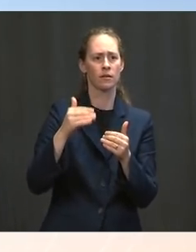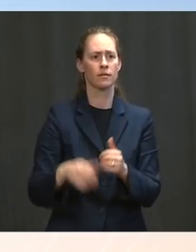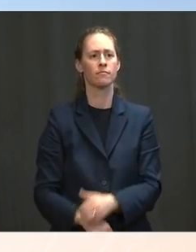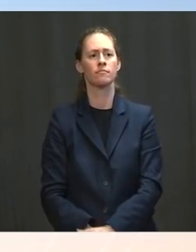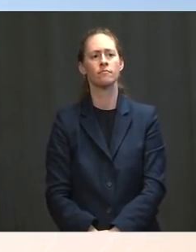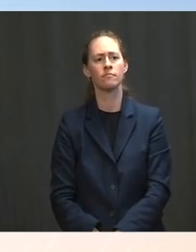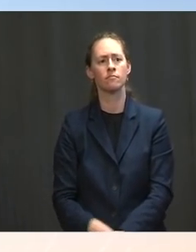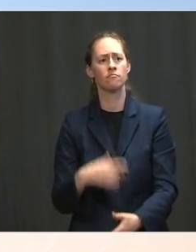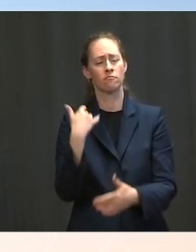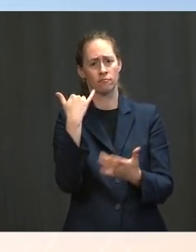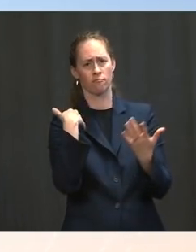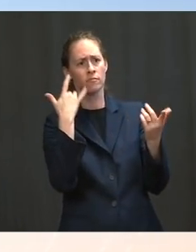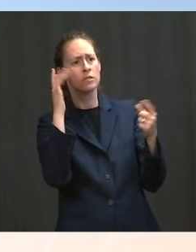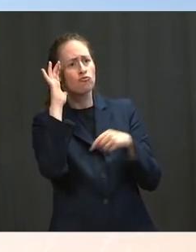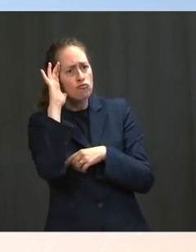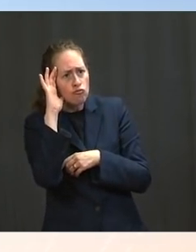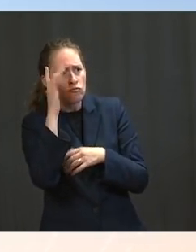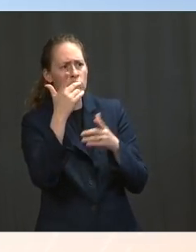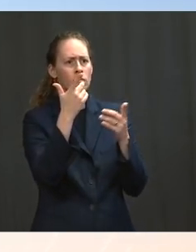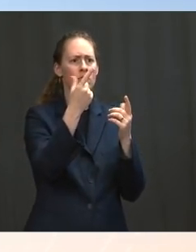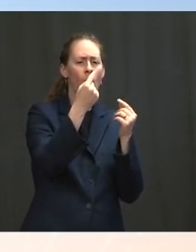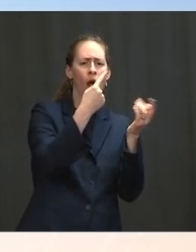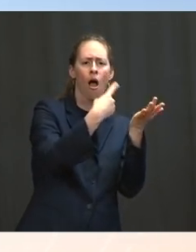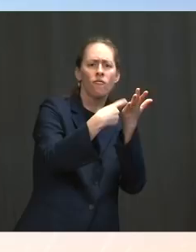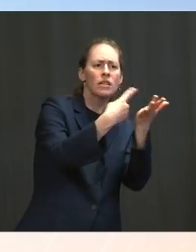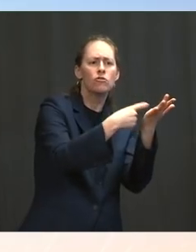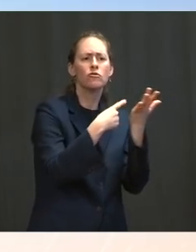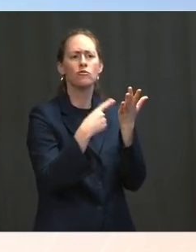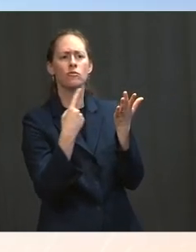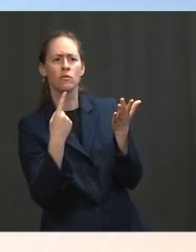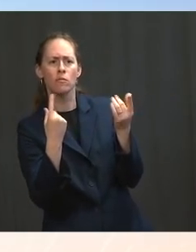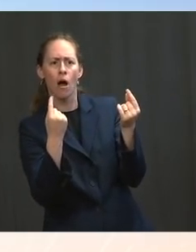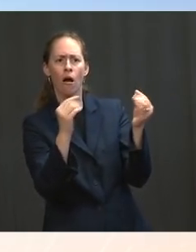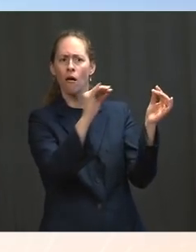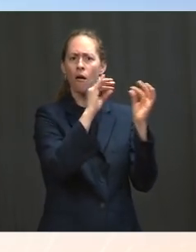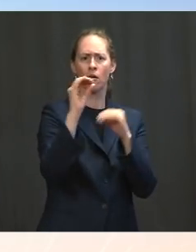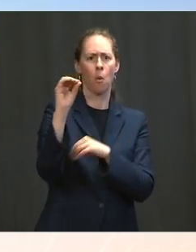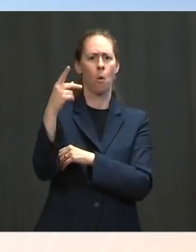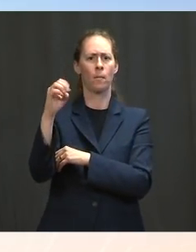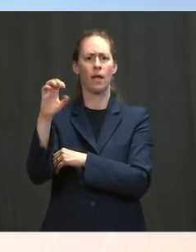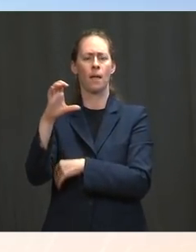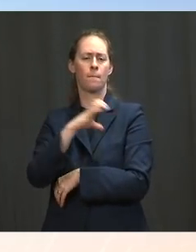on the conversations that are happening between the OPEC members. I can see -- of course, and we are constantly